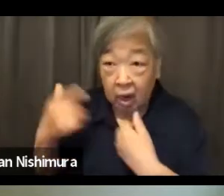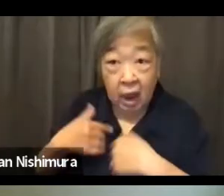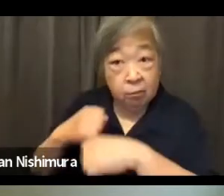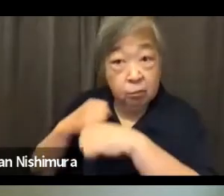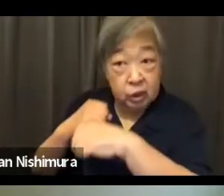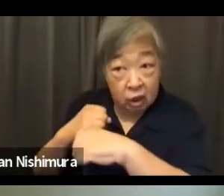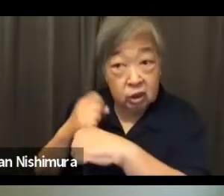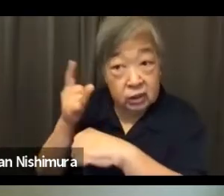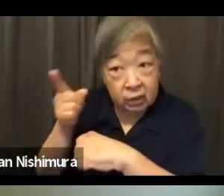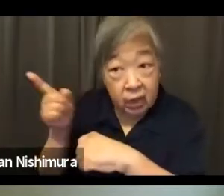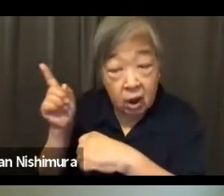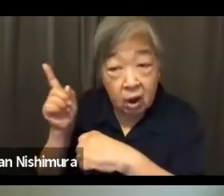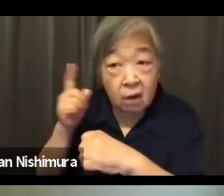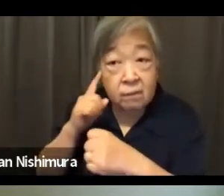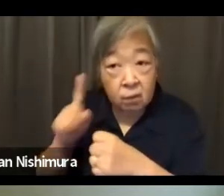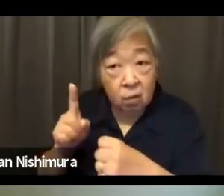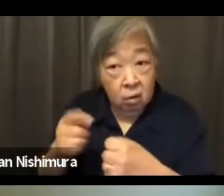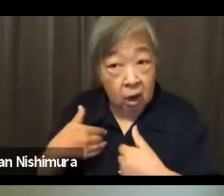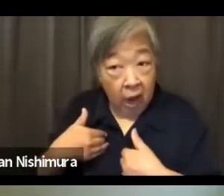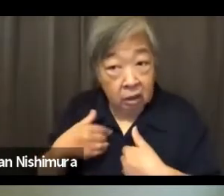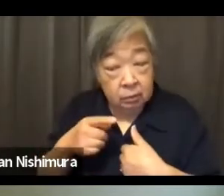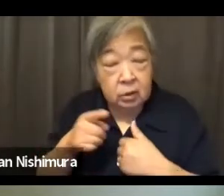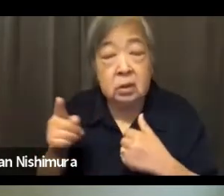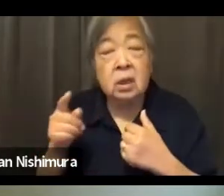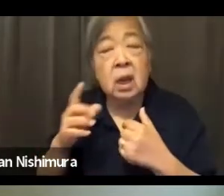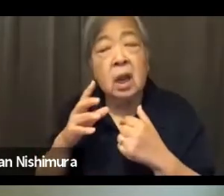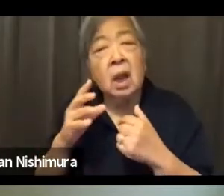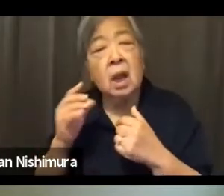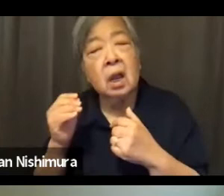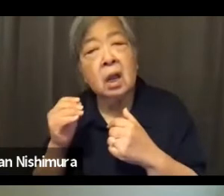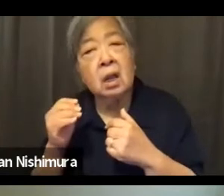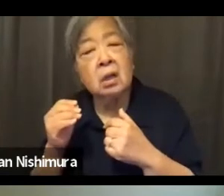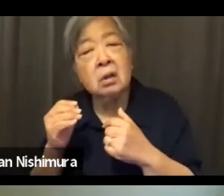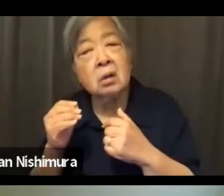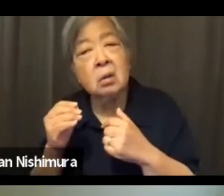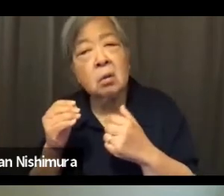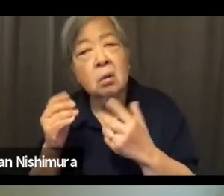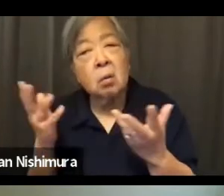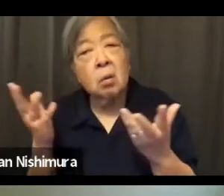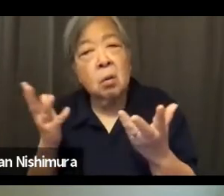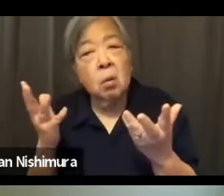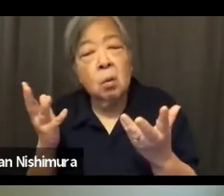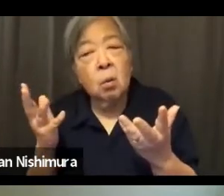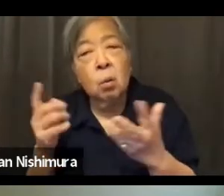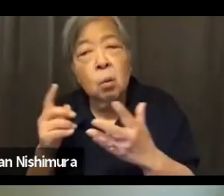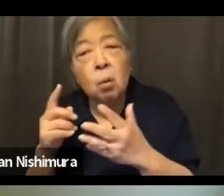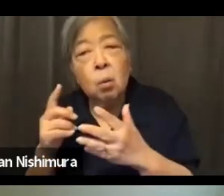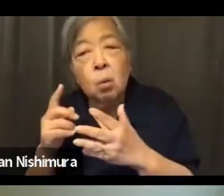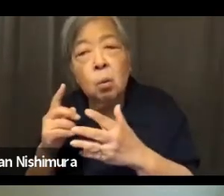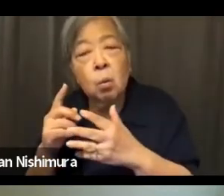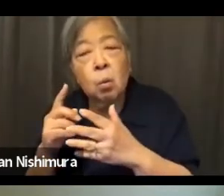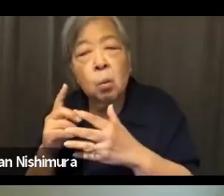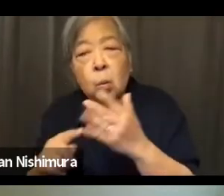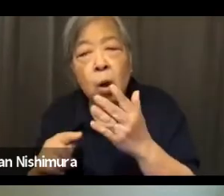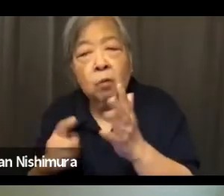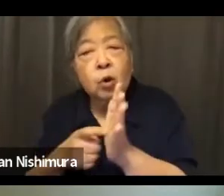and emotional support animals, and what are the vaccination and licensing requirements